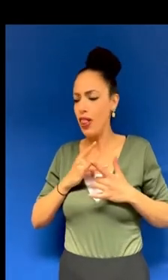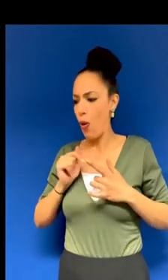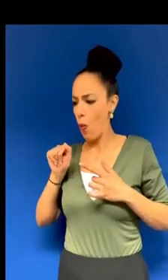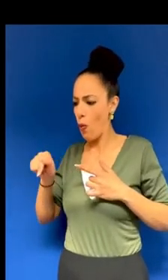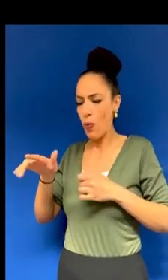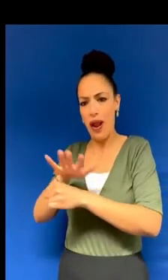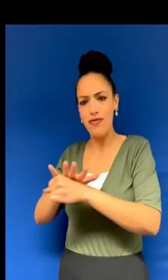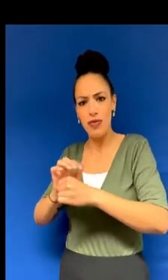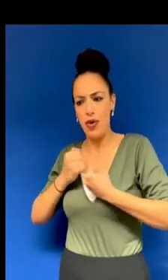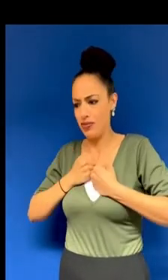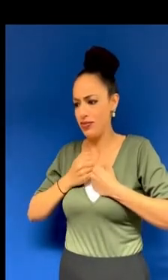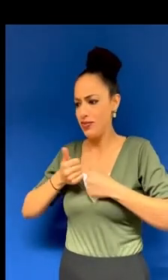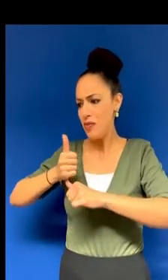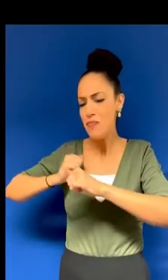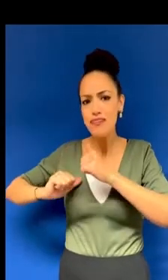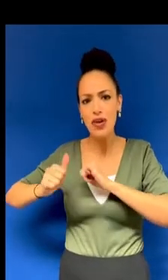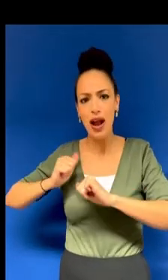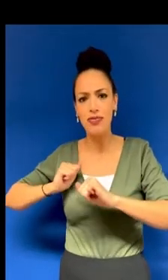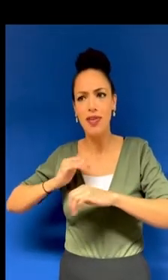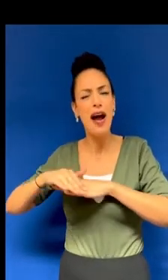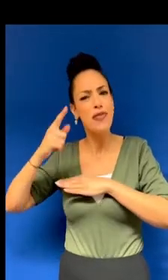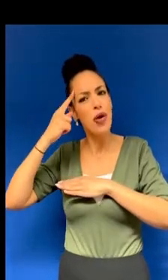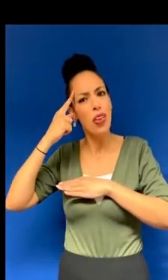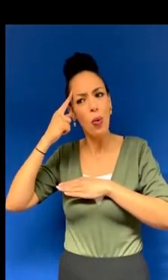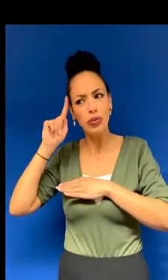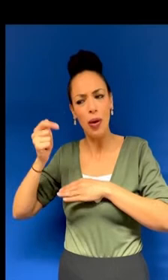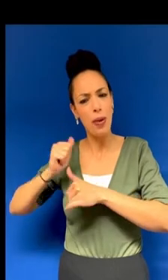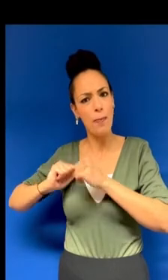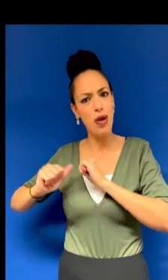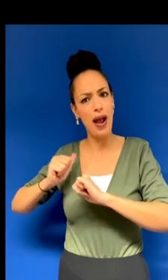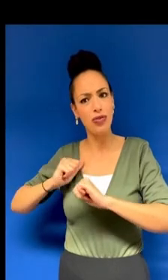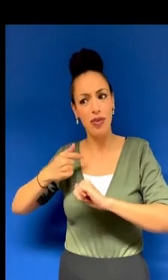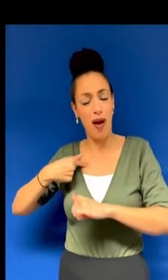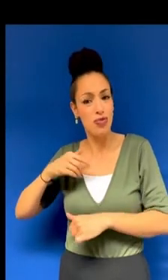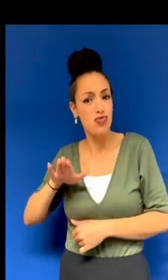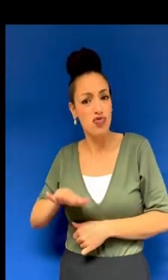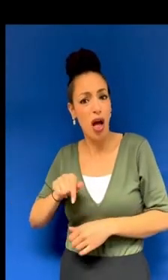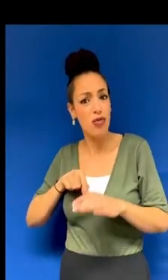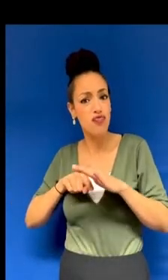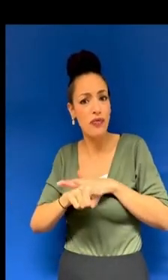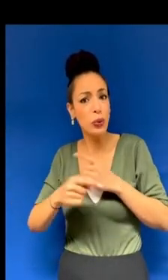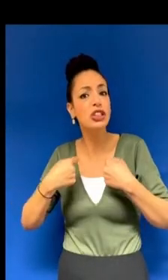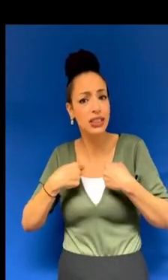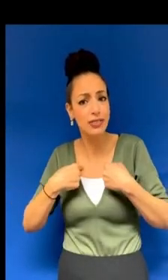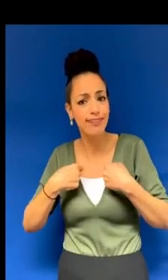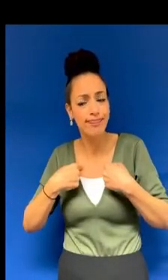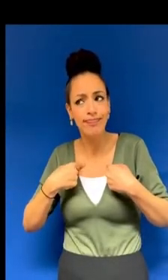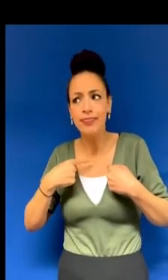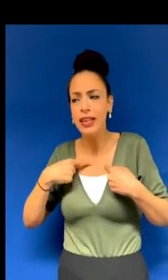like the life that I have now beginning, I feel huge hometown pride that i never thought